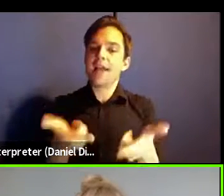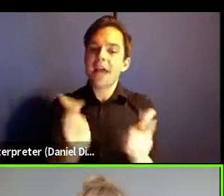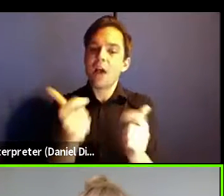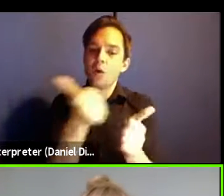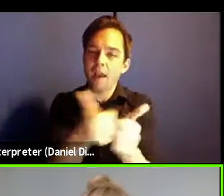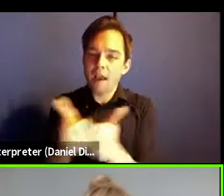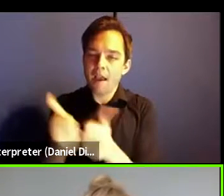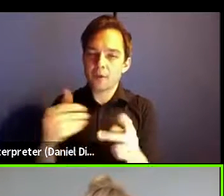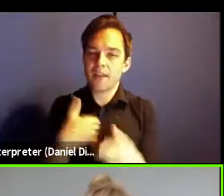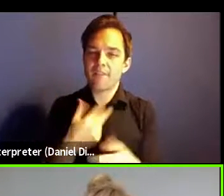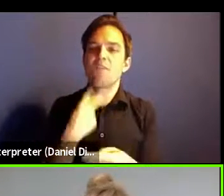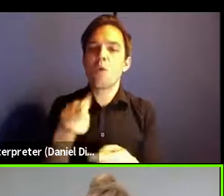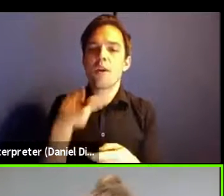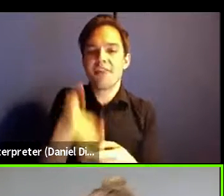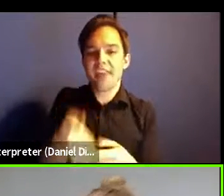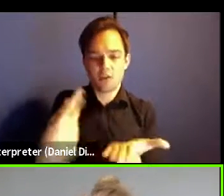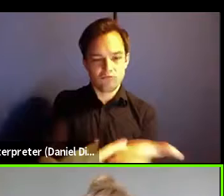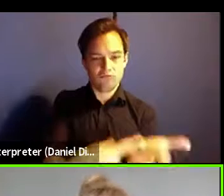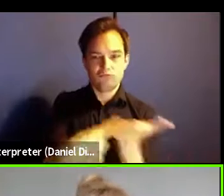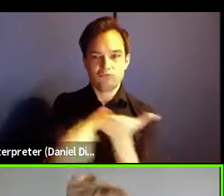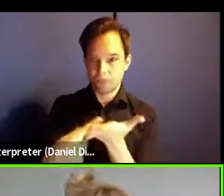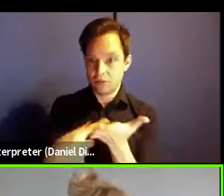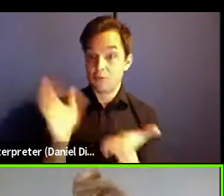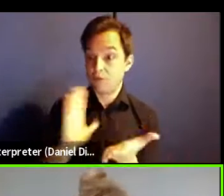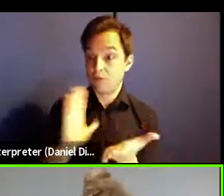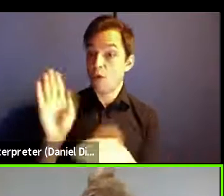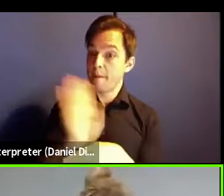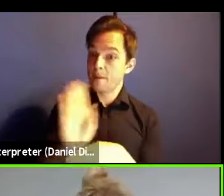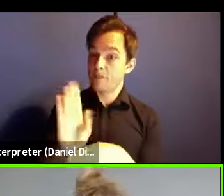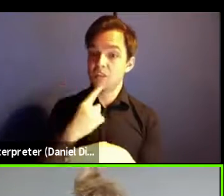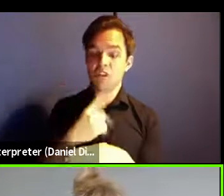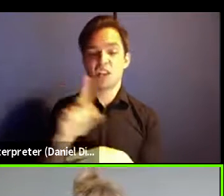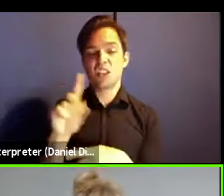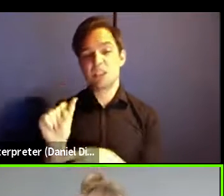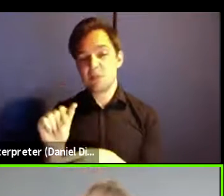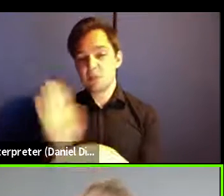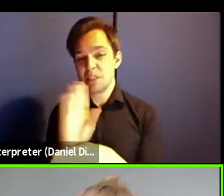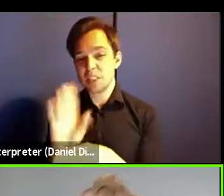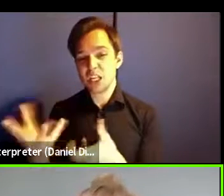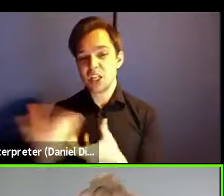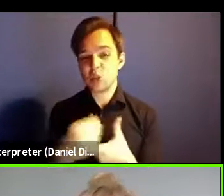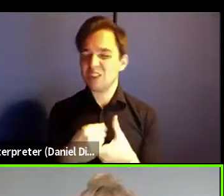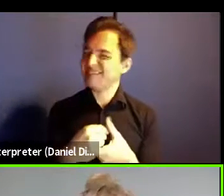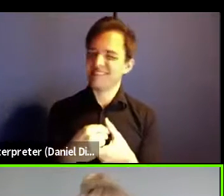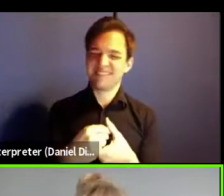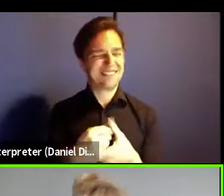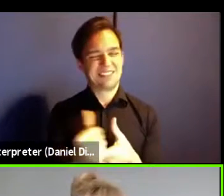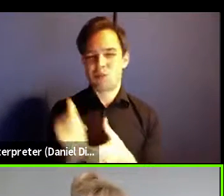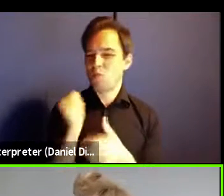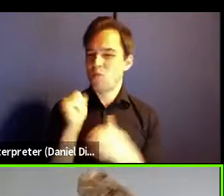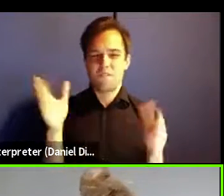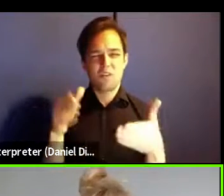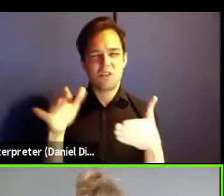And so where we've seen businesses before say, "Oh, disability business inclusion. We're not gonna focus on that because it's too costly.